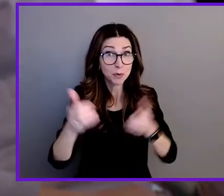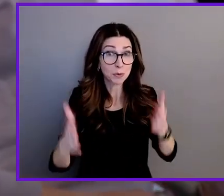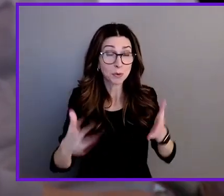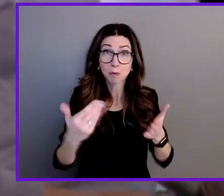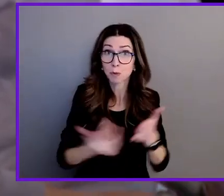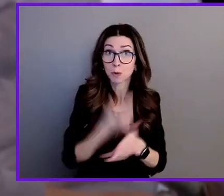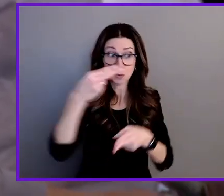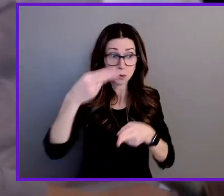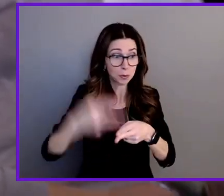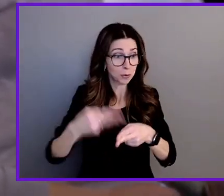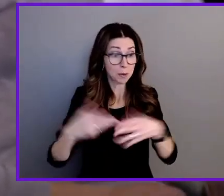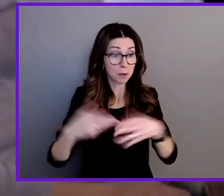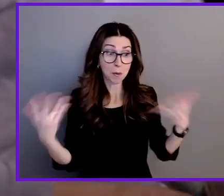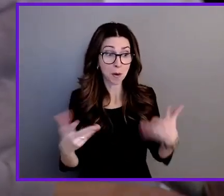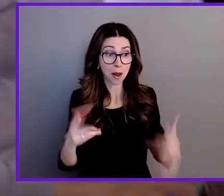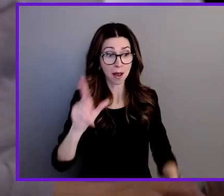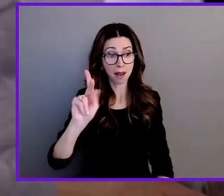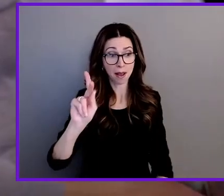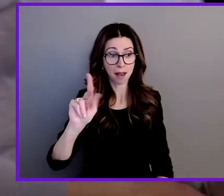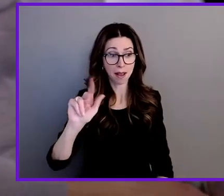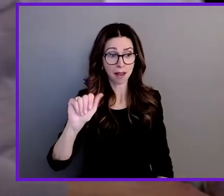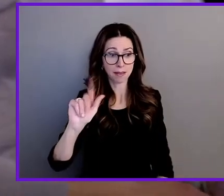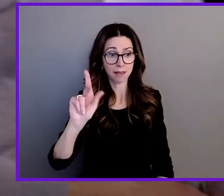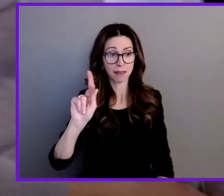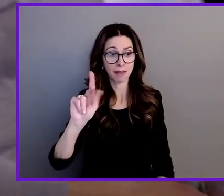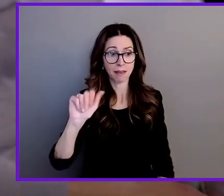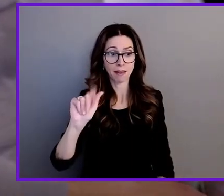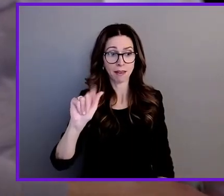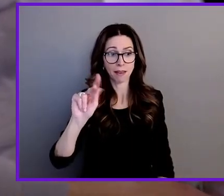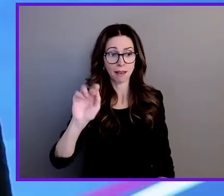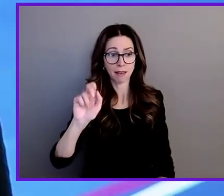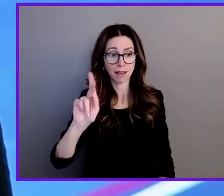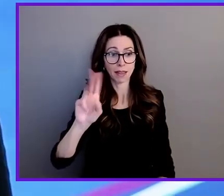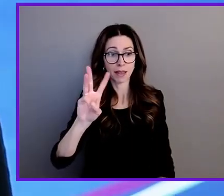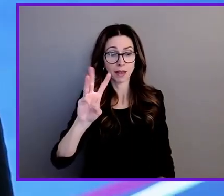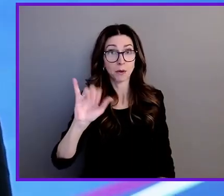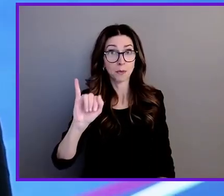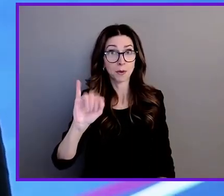Kakaekwewin is an Anishinaabemowin word